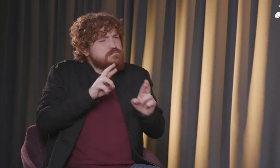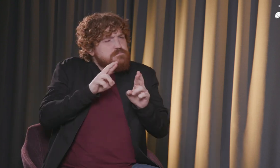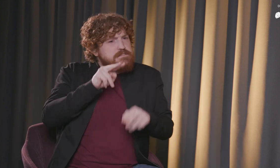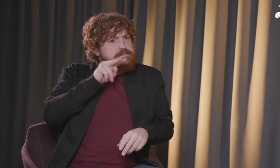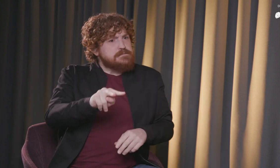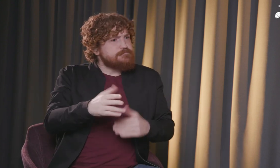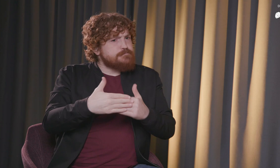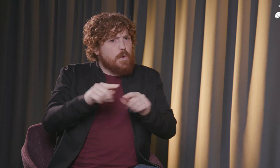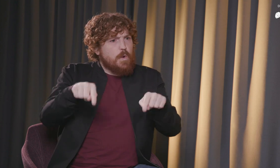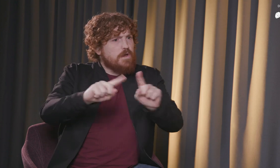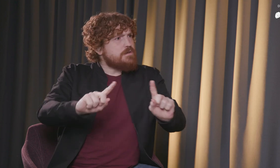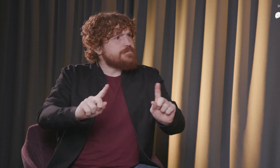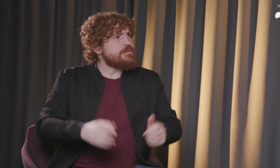What do you hope to see more of?